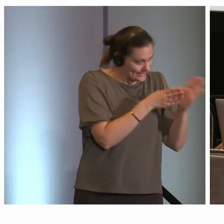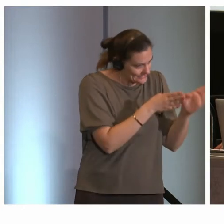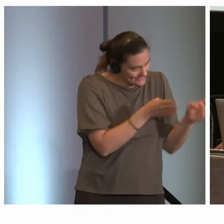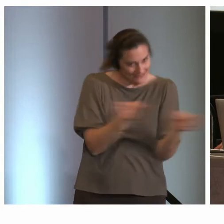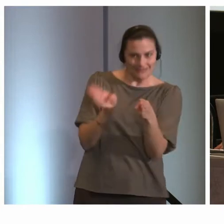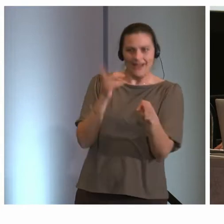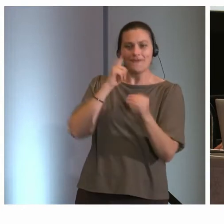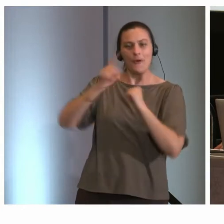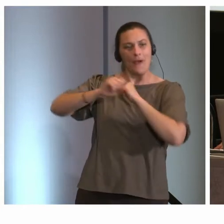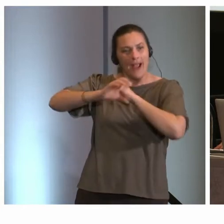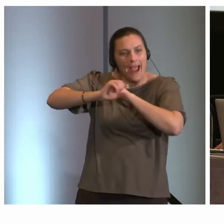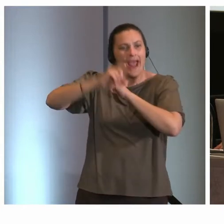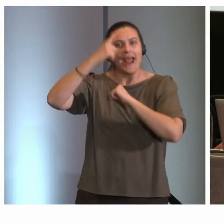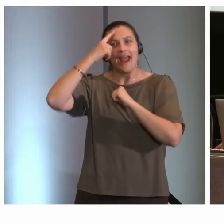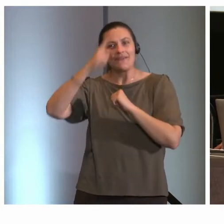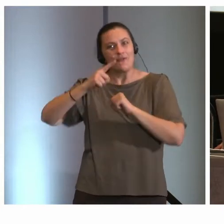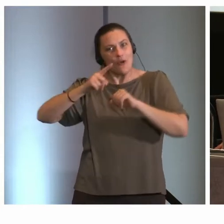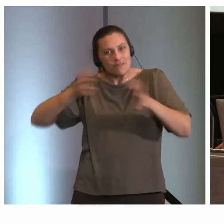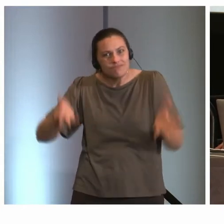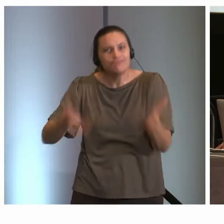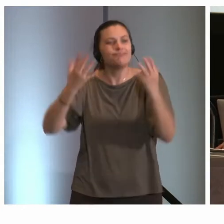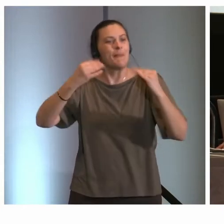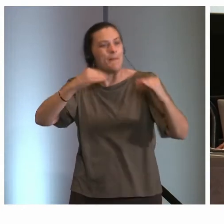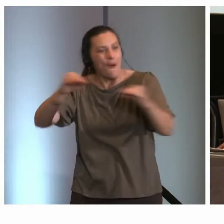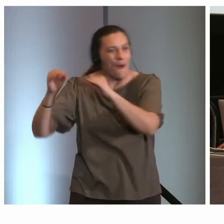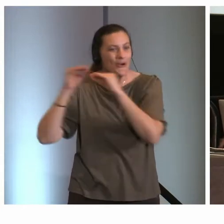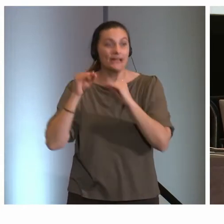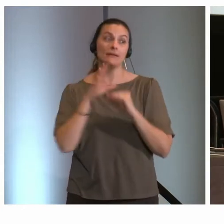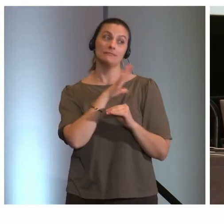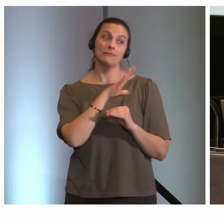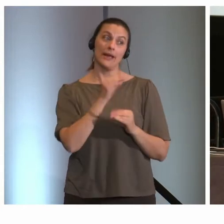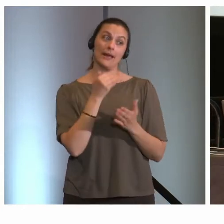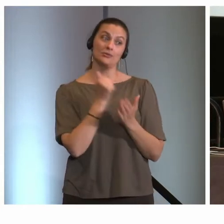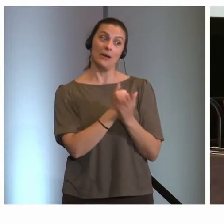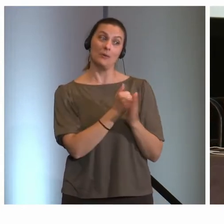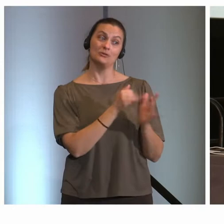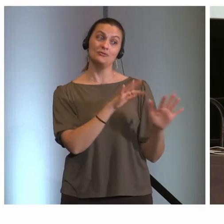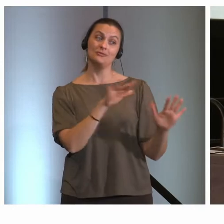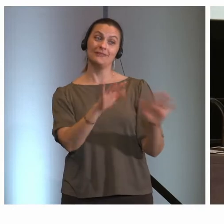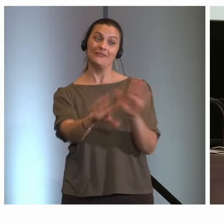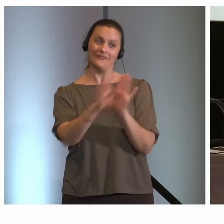support you to push that message out to your ad agencies, your marketing communications and help you